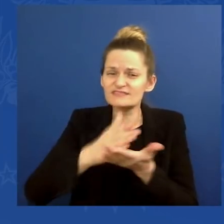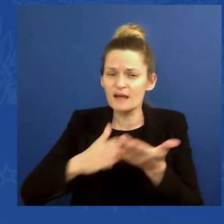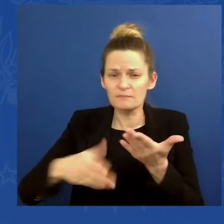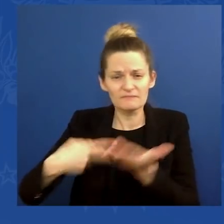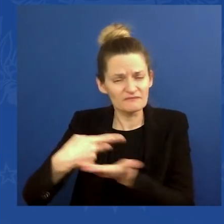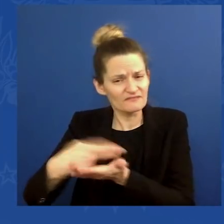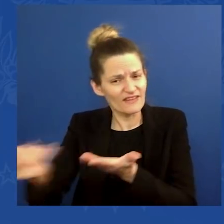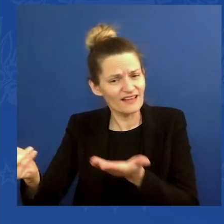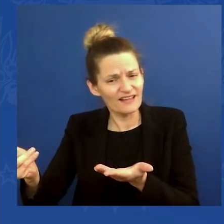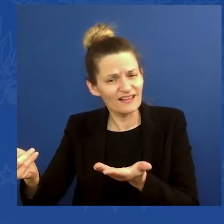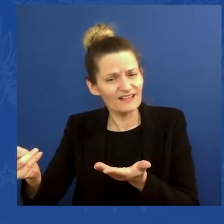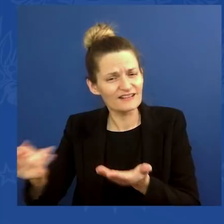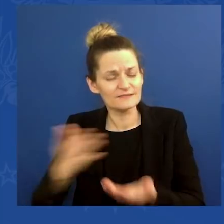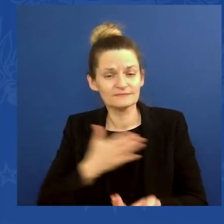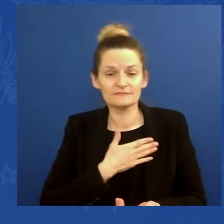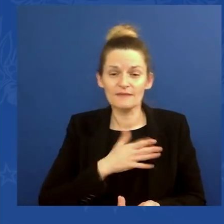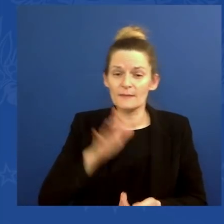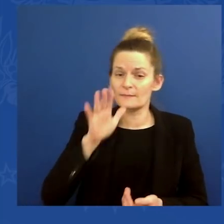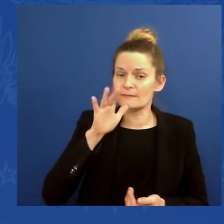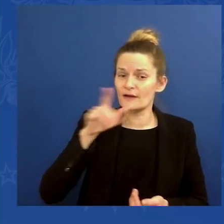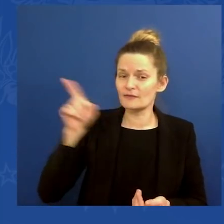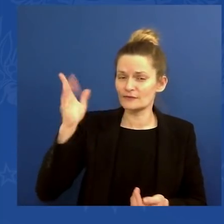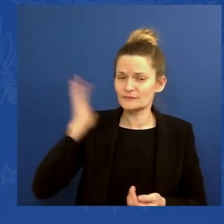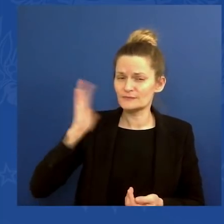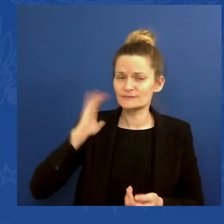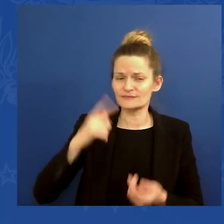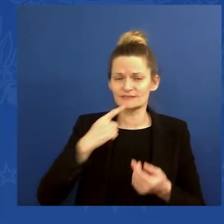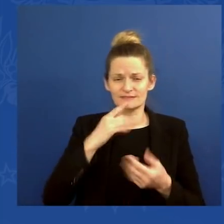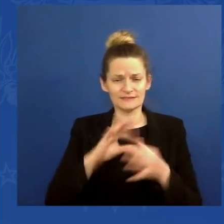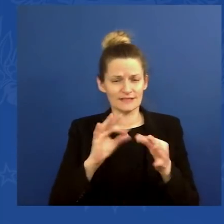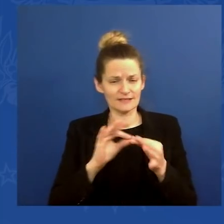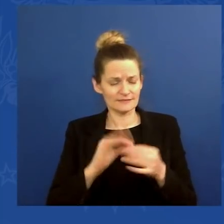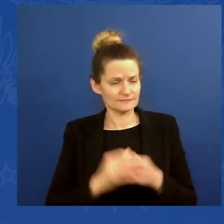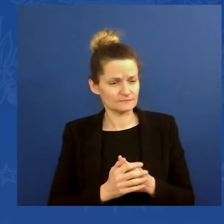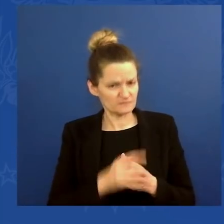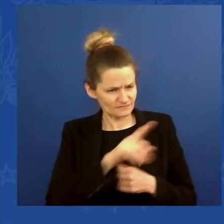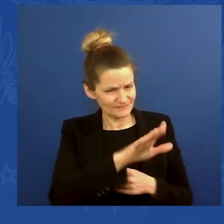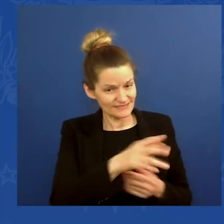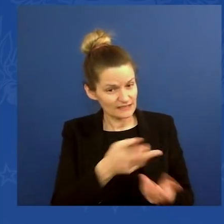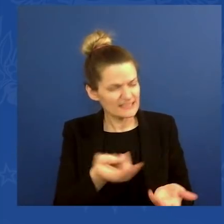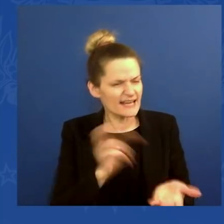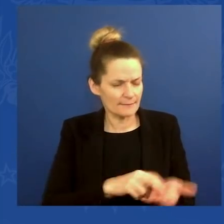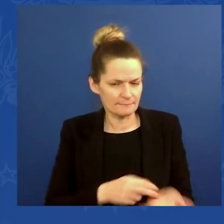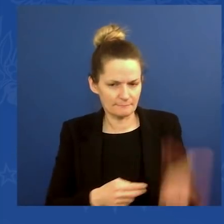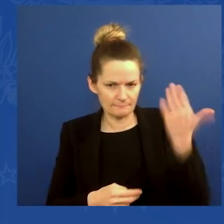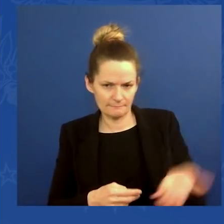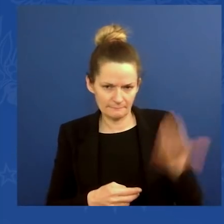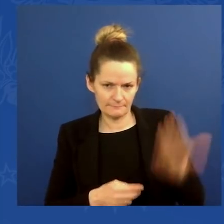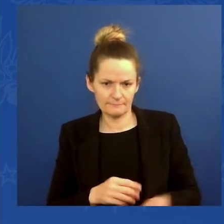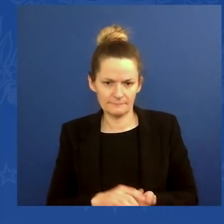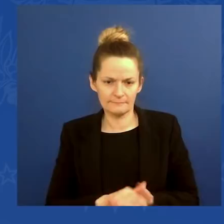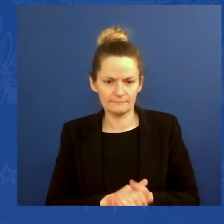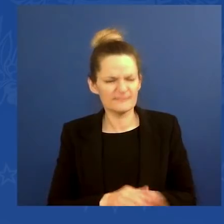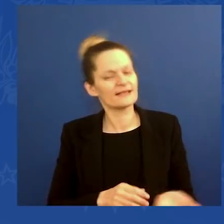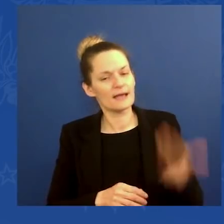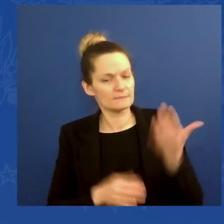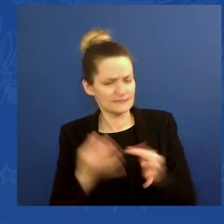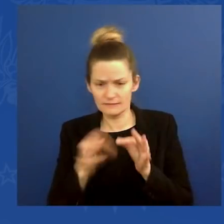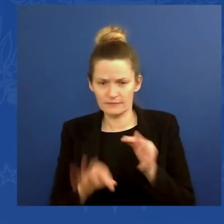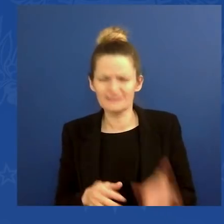And my -- my mom's expression, for real, was, "Joey, get up. Just get up. Get up."